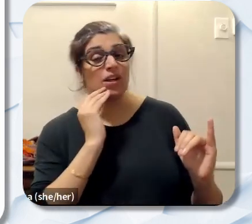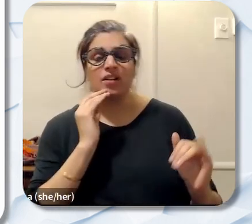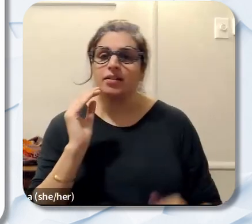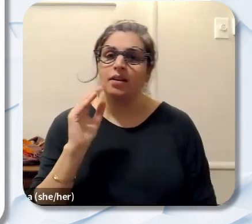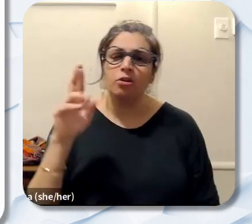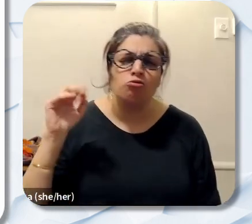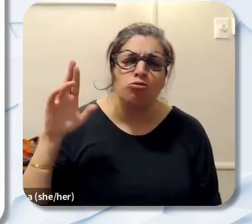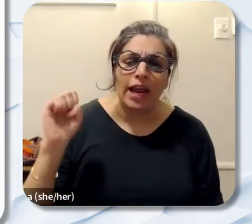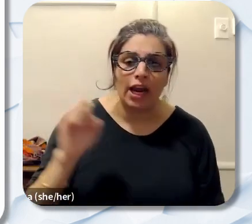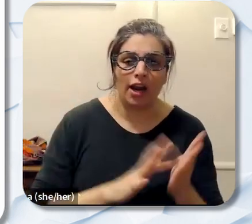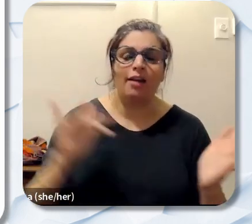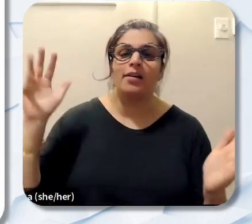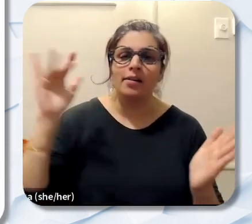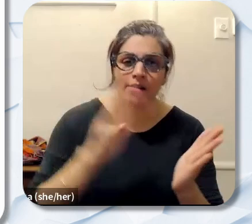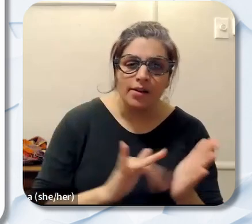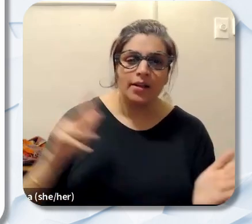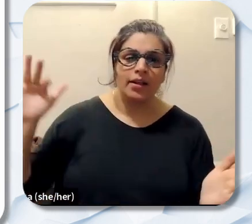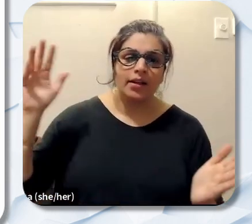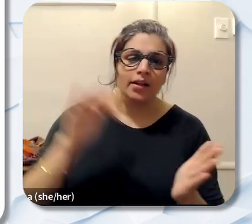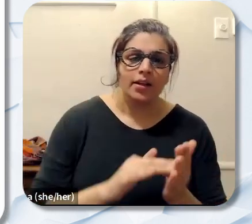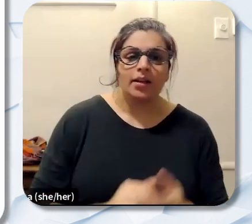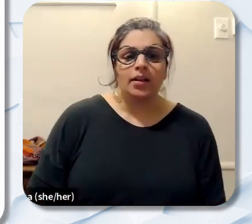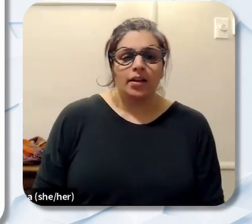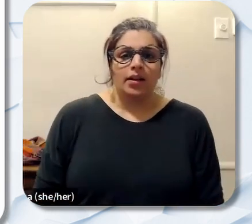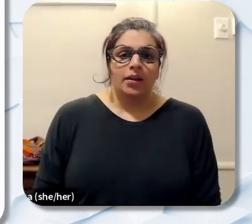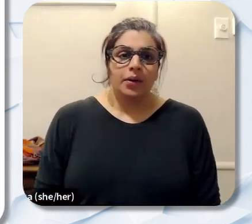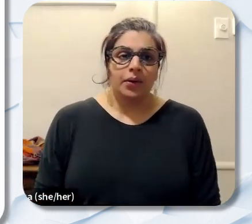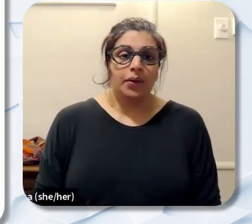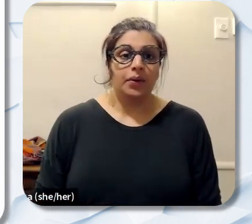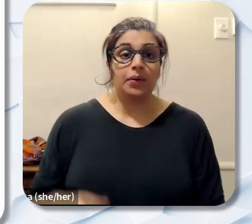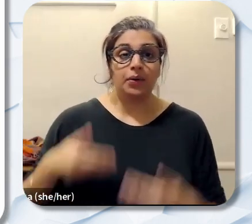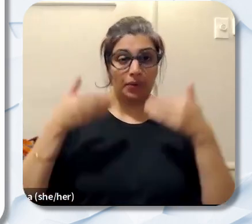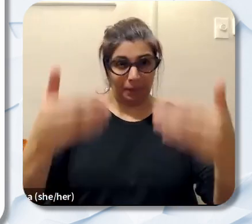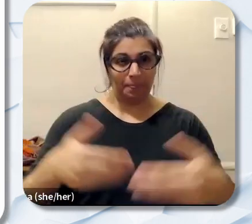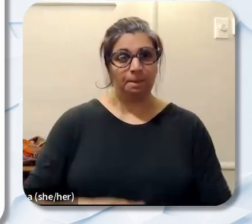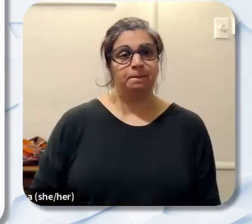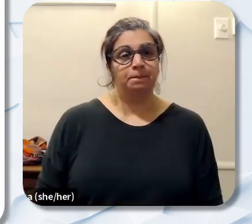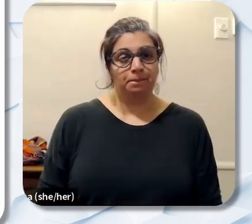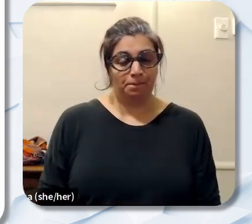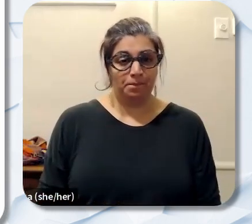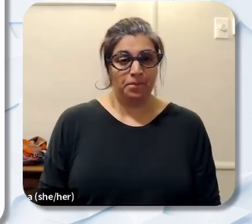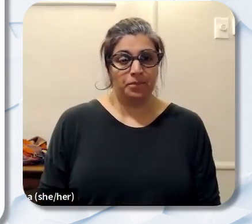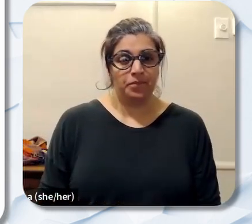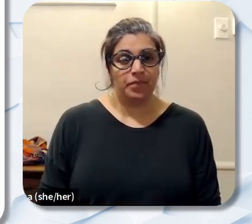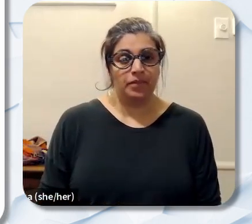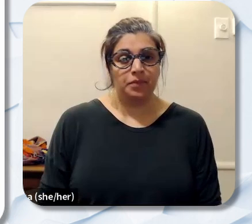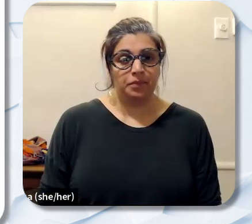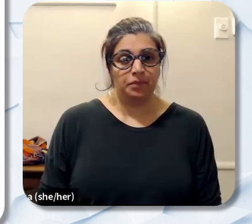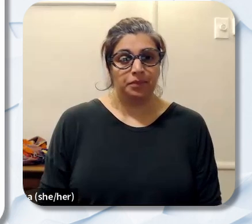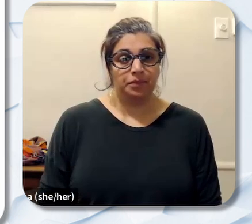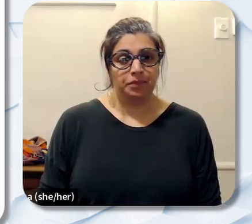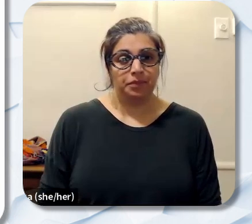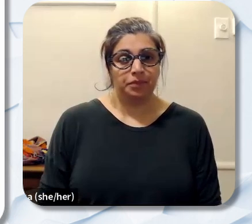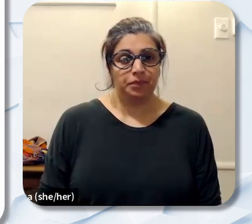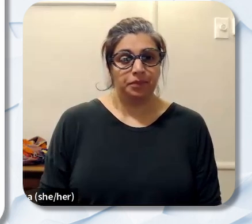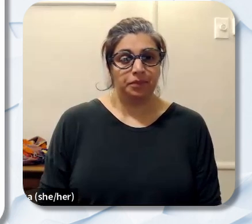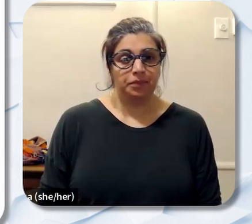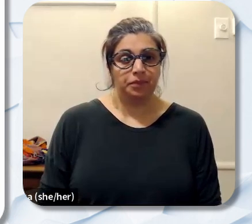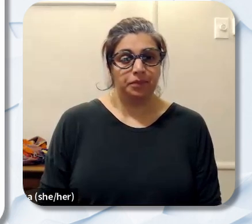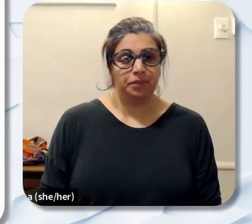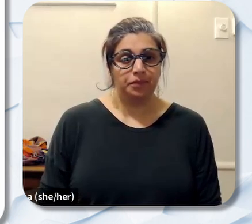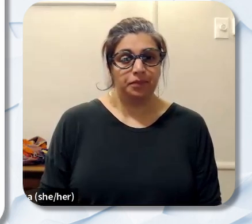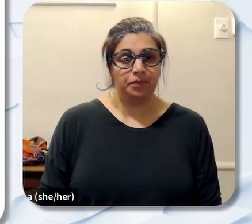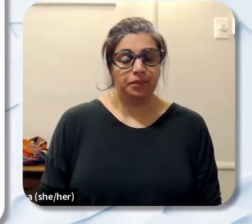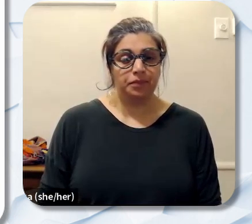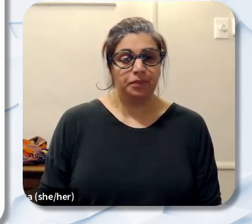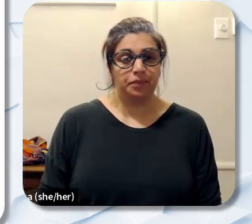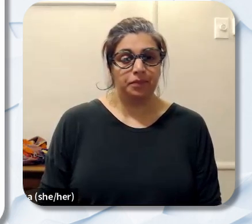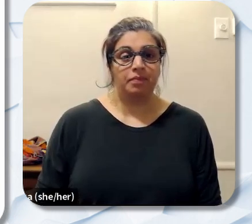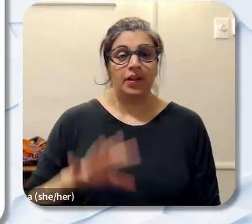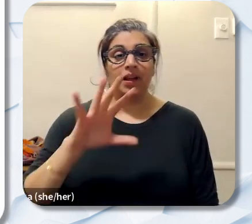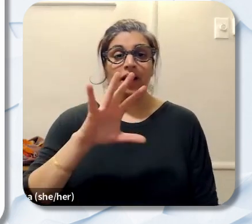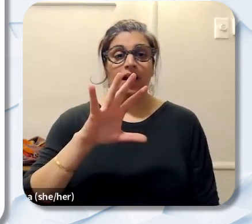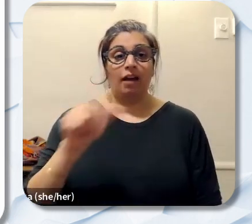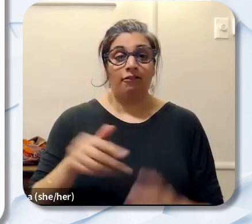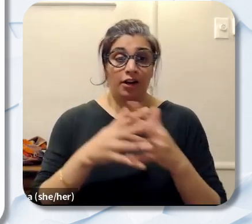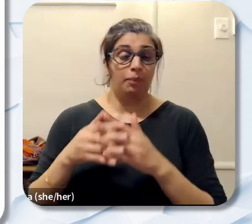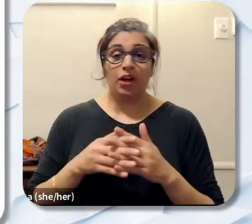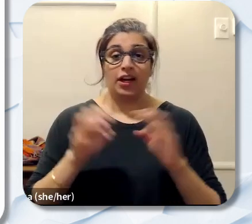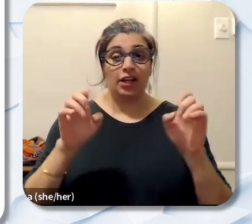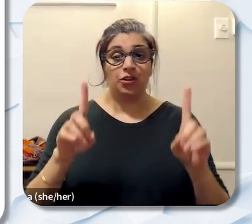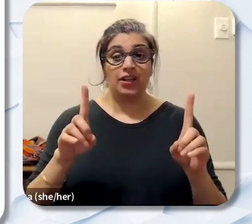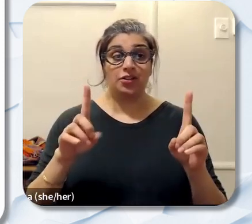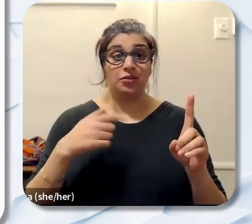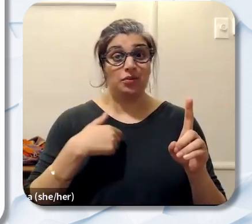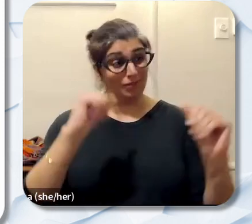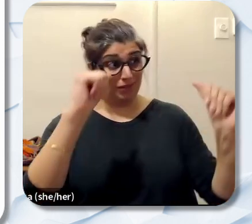said experience. Next slide. African American educators expect greatness from their students.